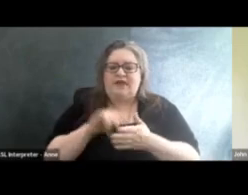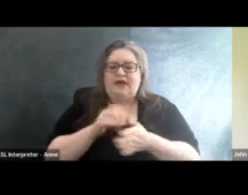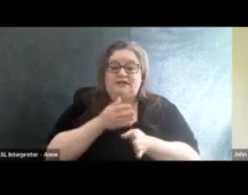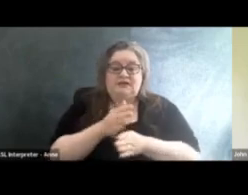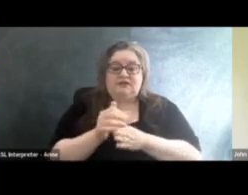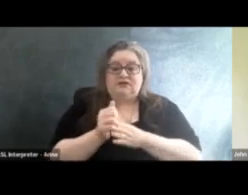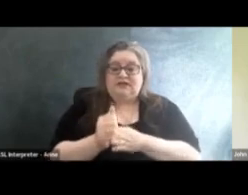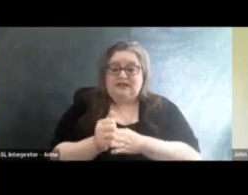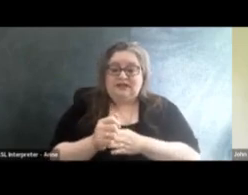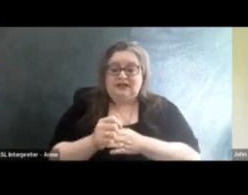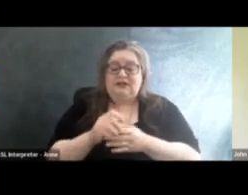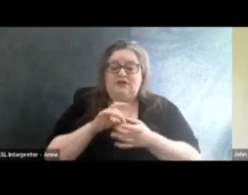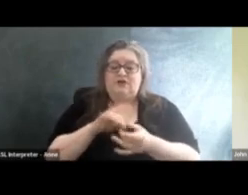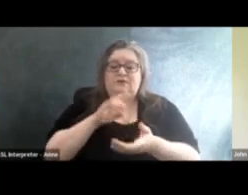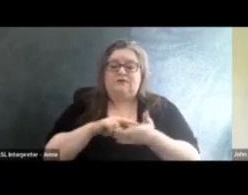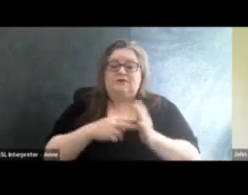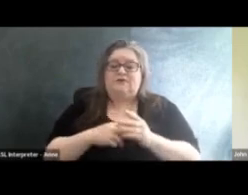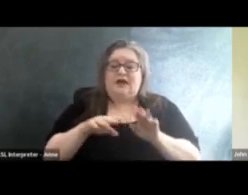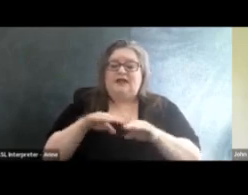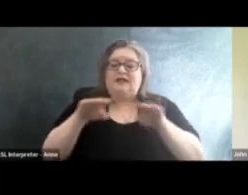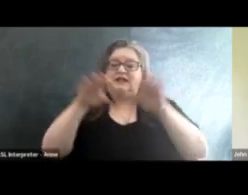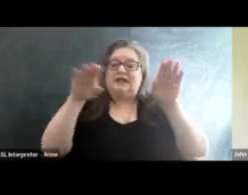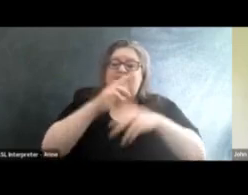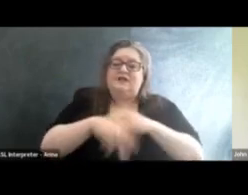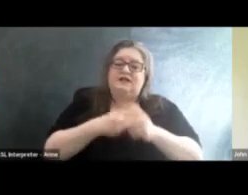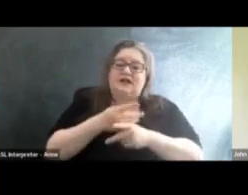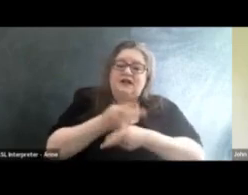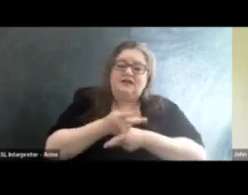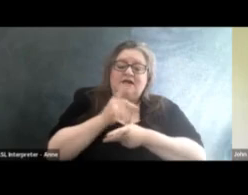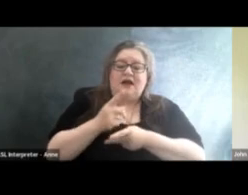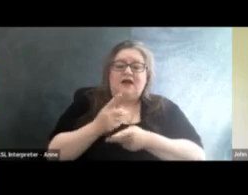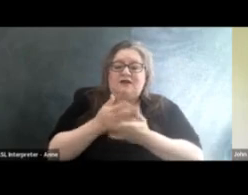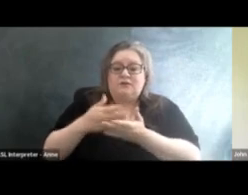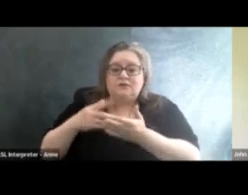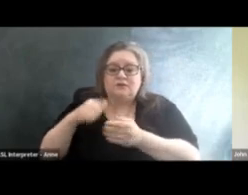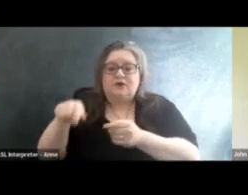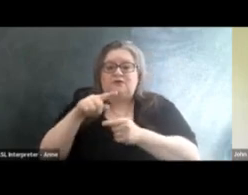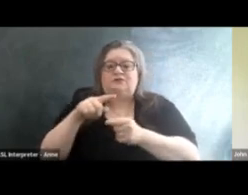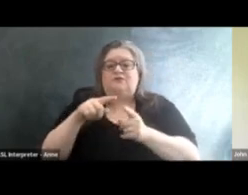terms of defining levels of care and the con and the components of those levels of care, they